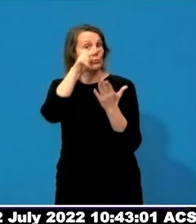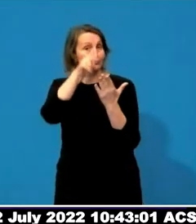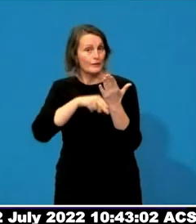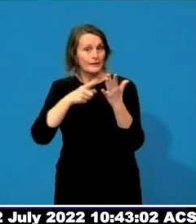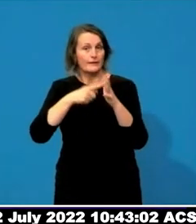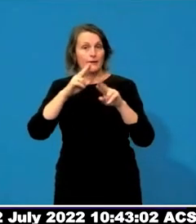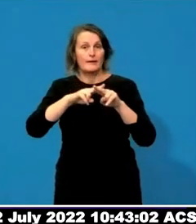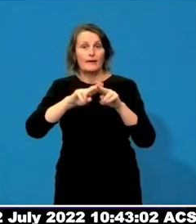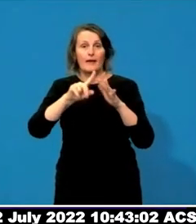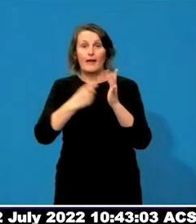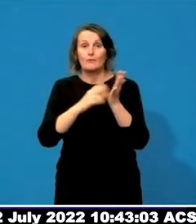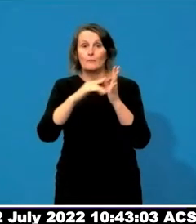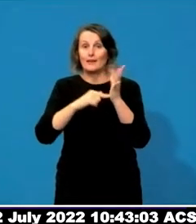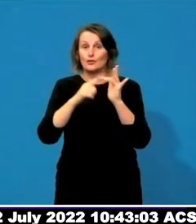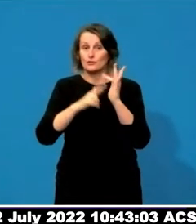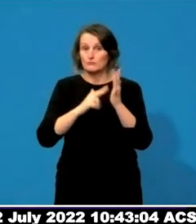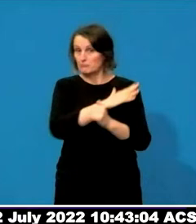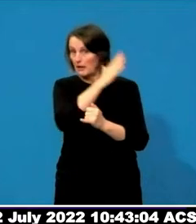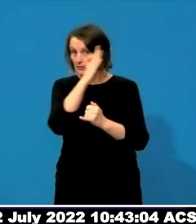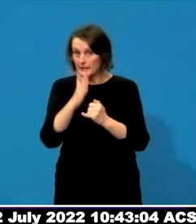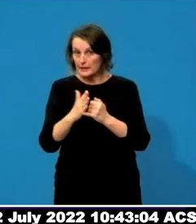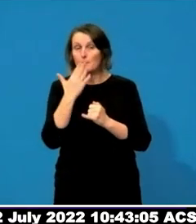At the end, please say yes or I do.